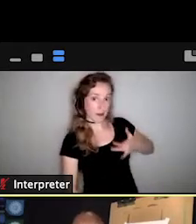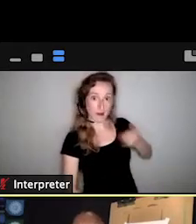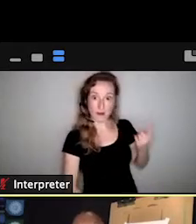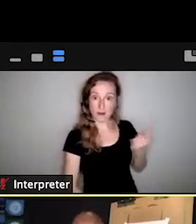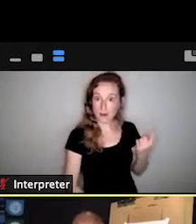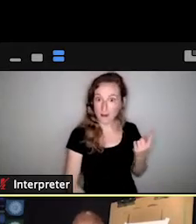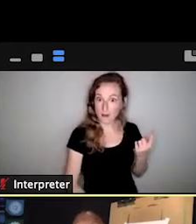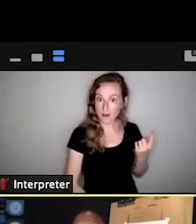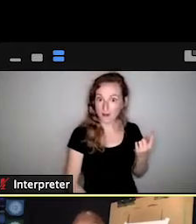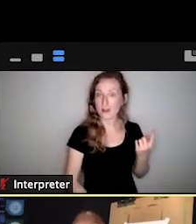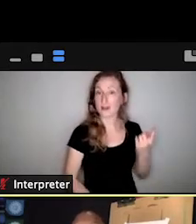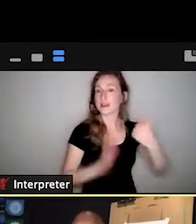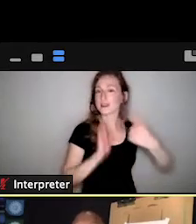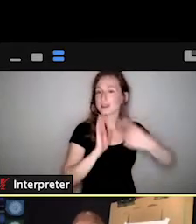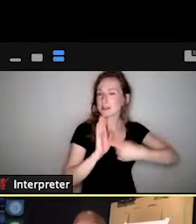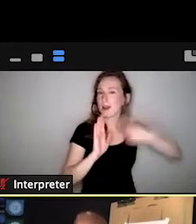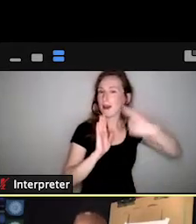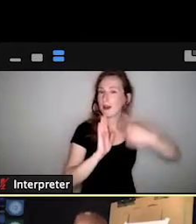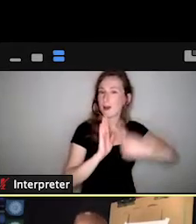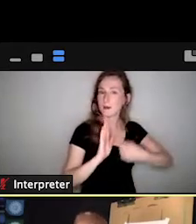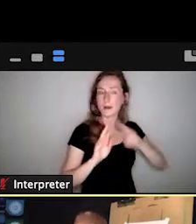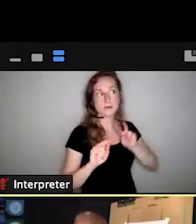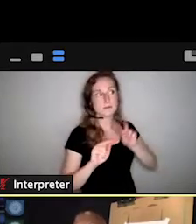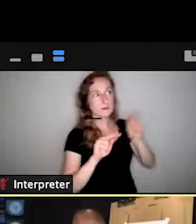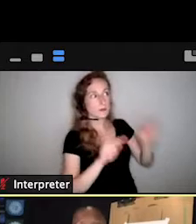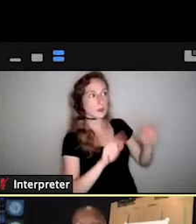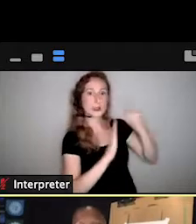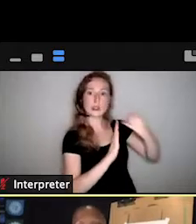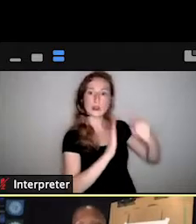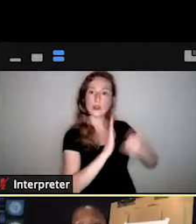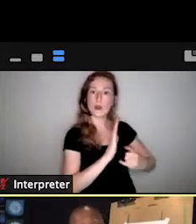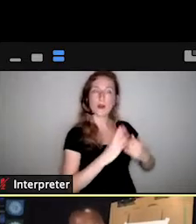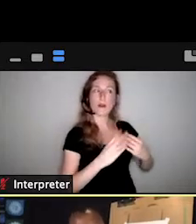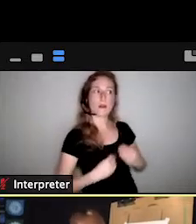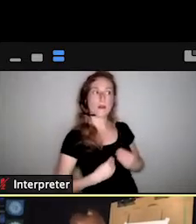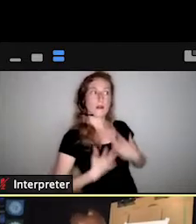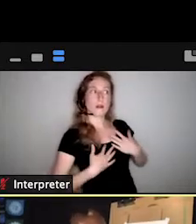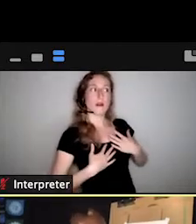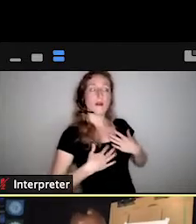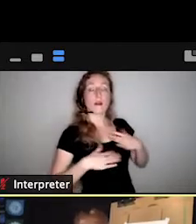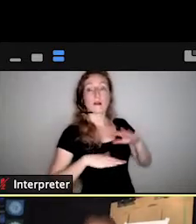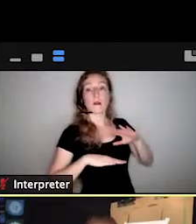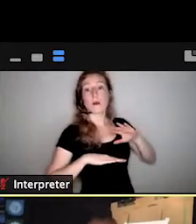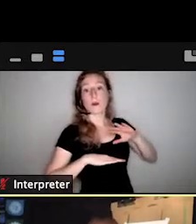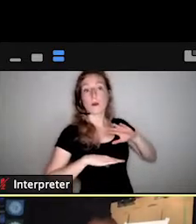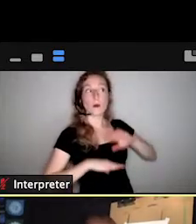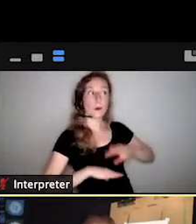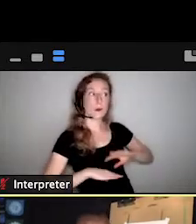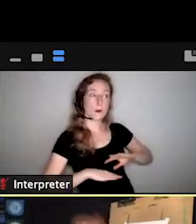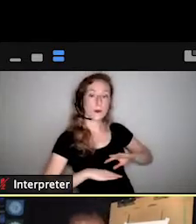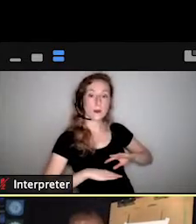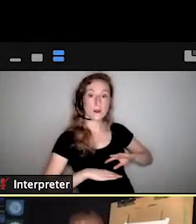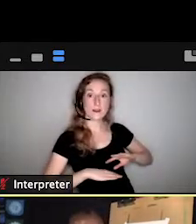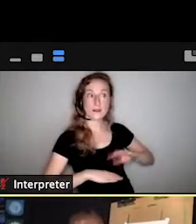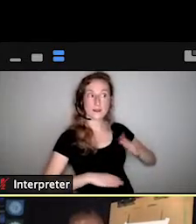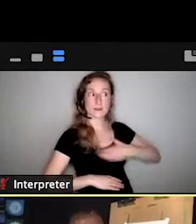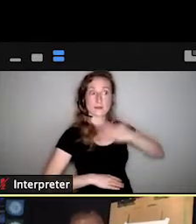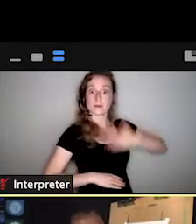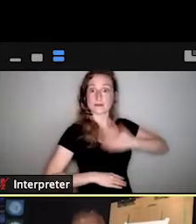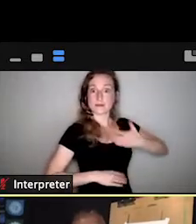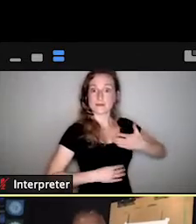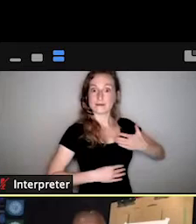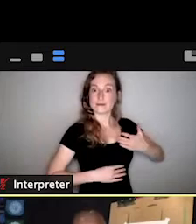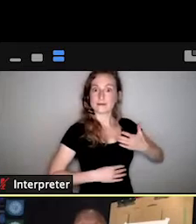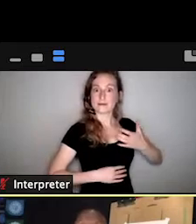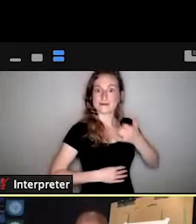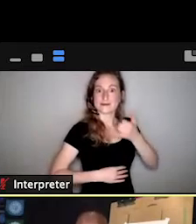Sometimes art can make us feel calm, happy, sad, silly or confused.